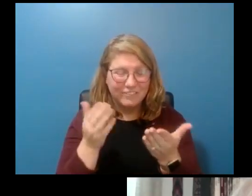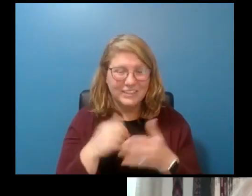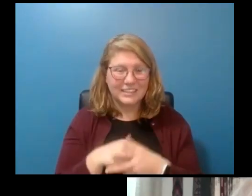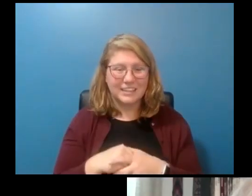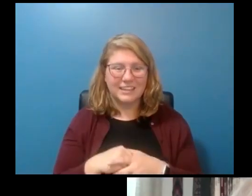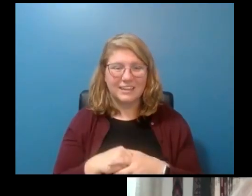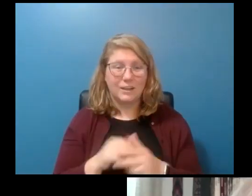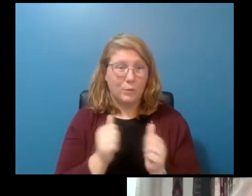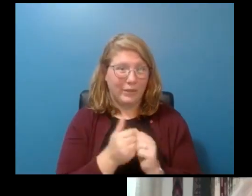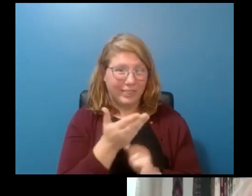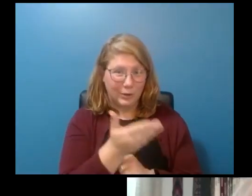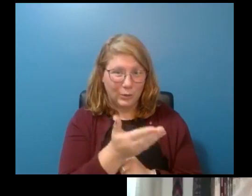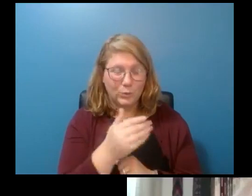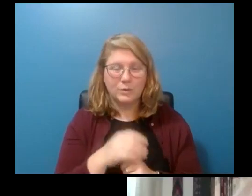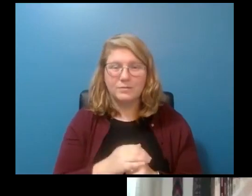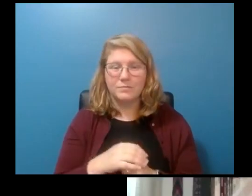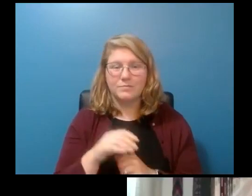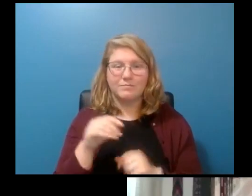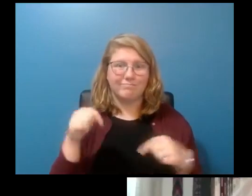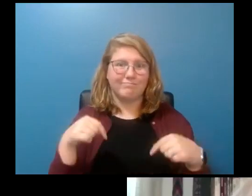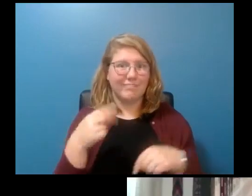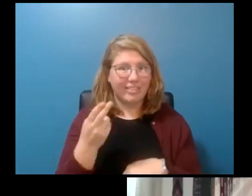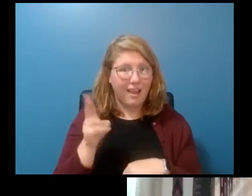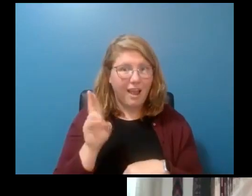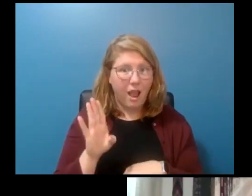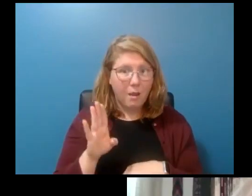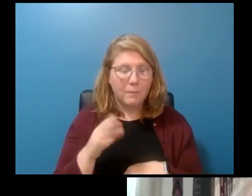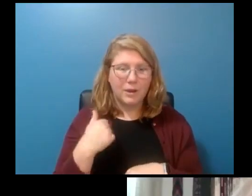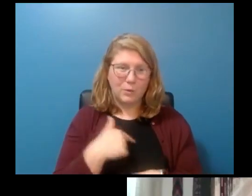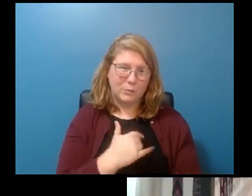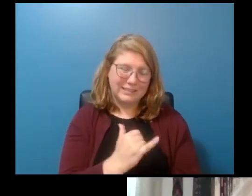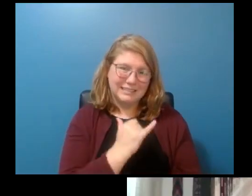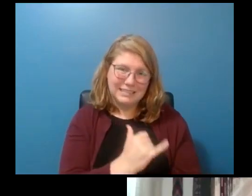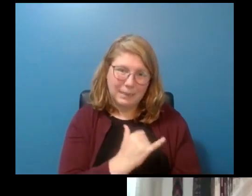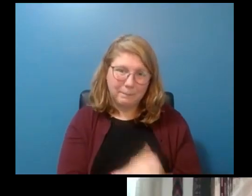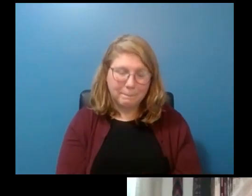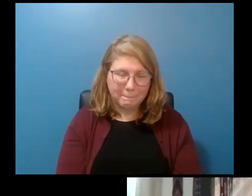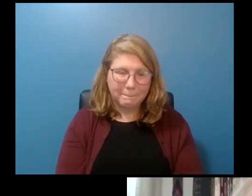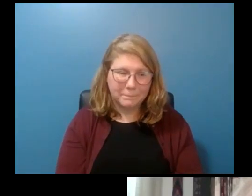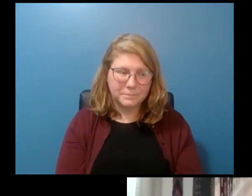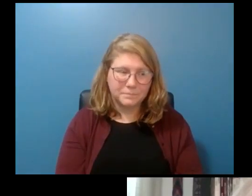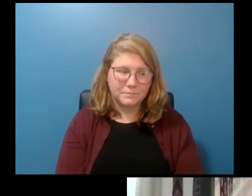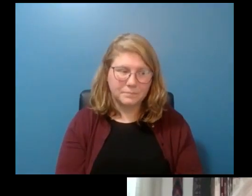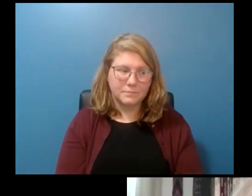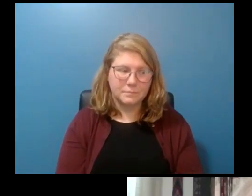of people with mental illness actually don't consider themselves having a disability,